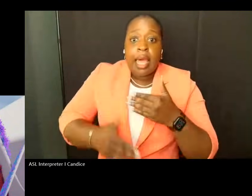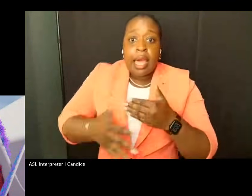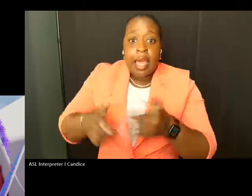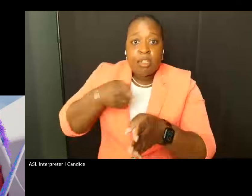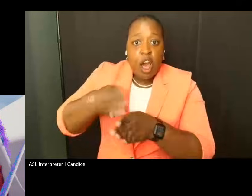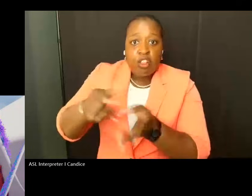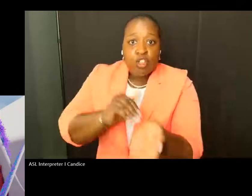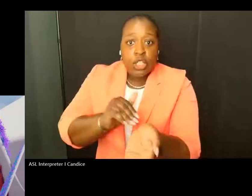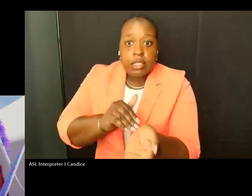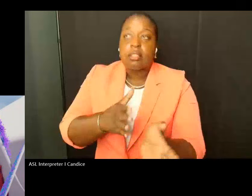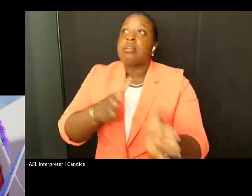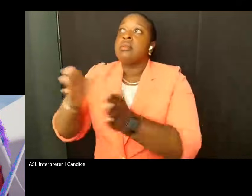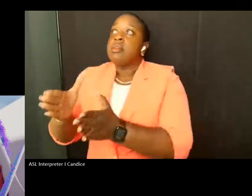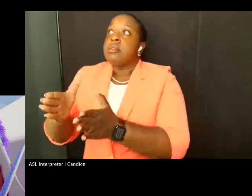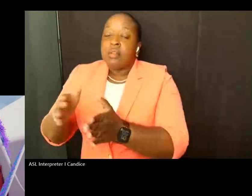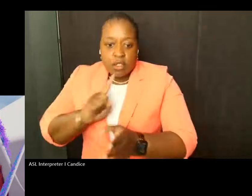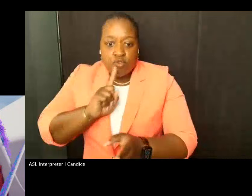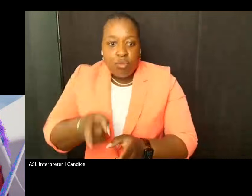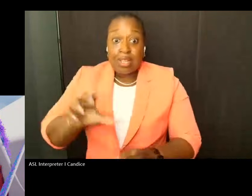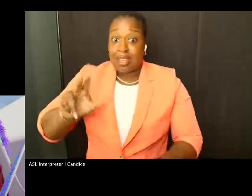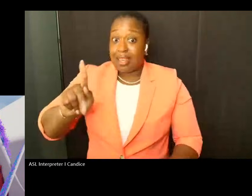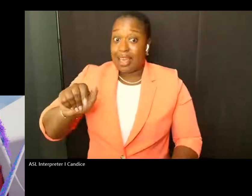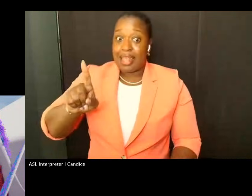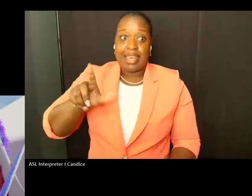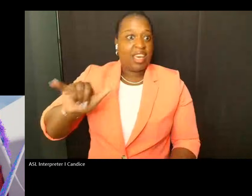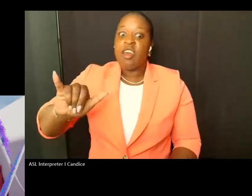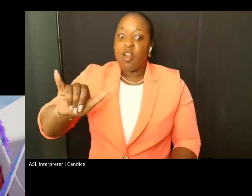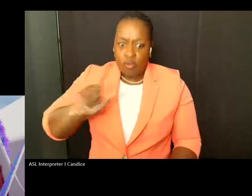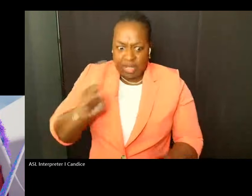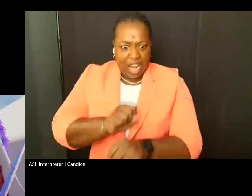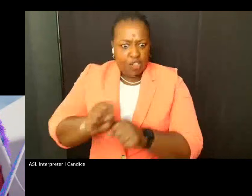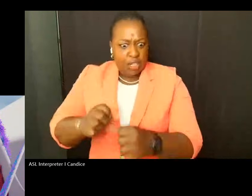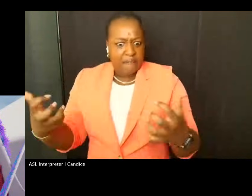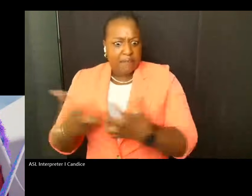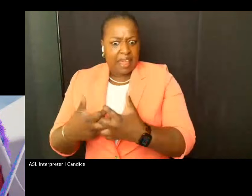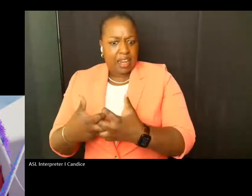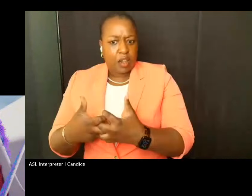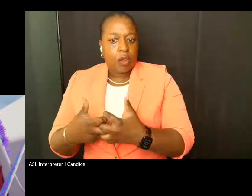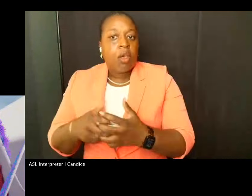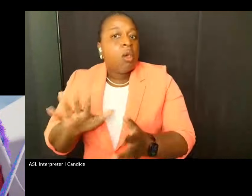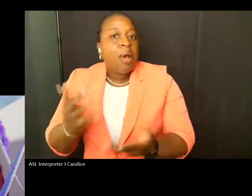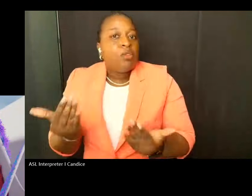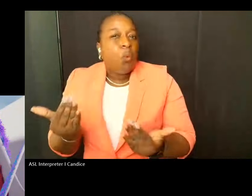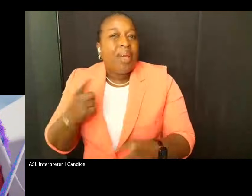And Kali was a fit for it, but she couldn't get it until she turned 12. And so,